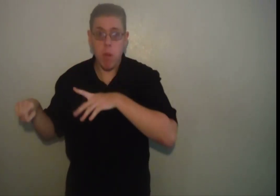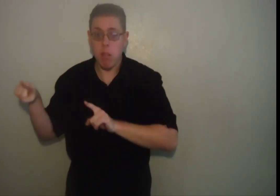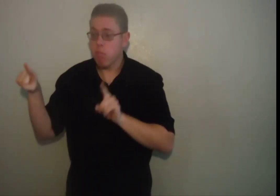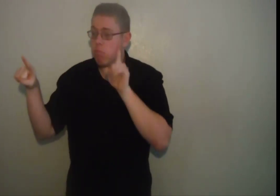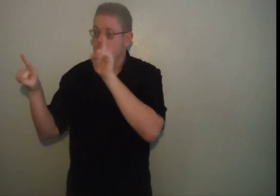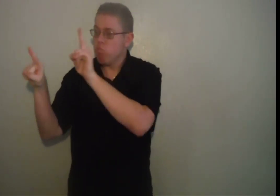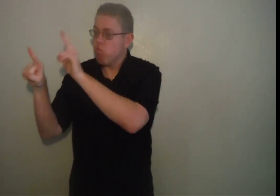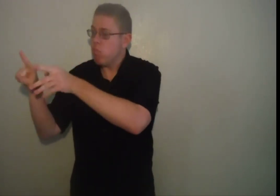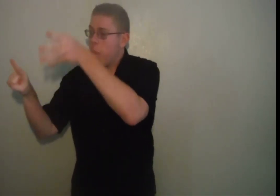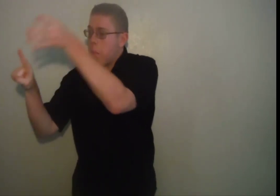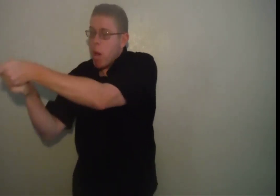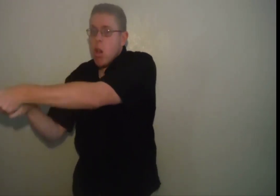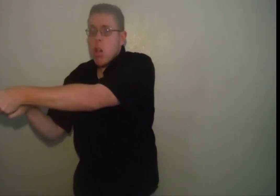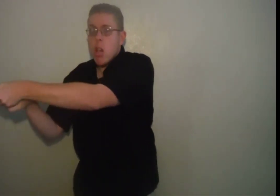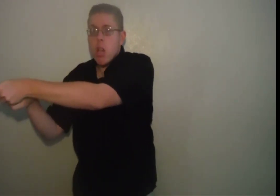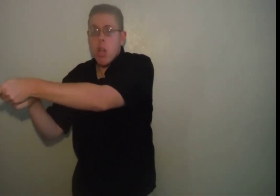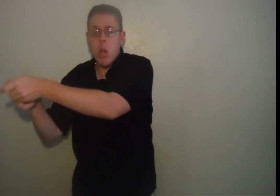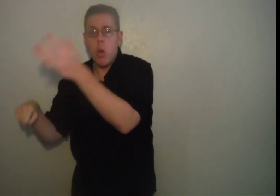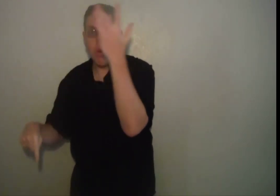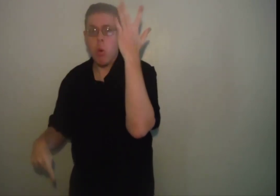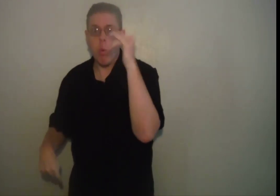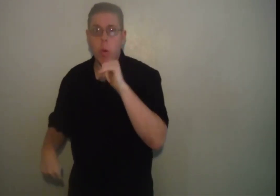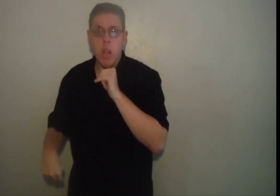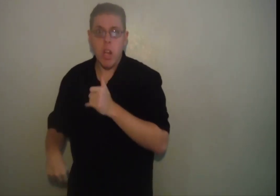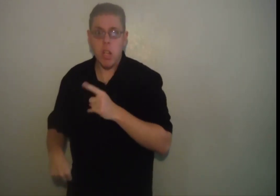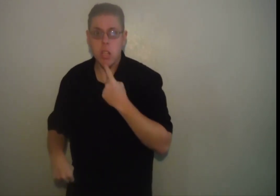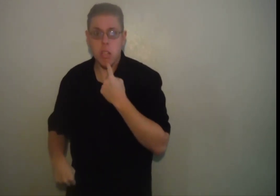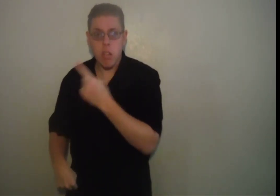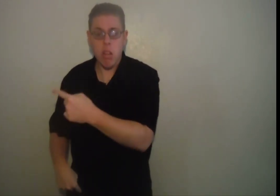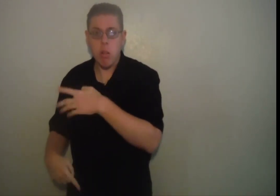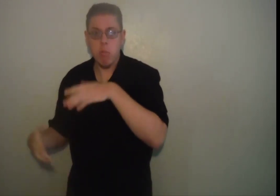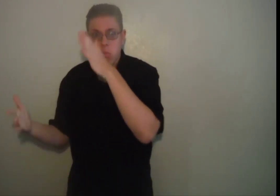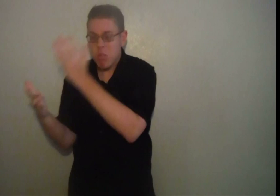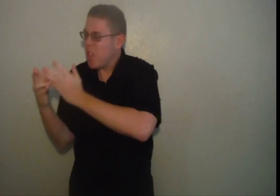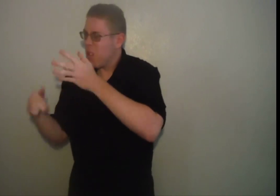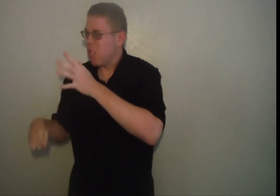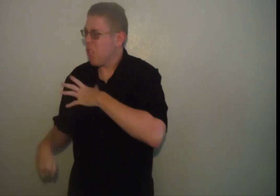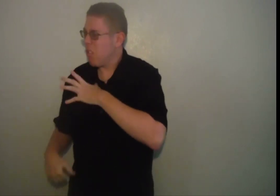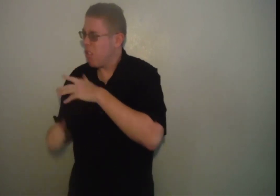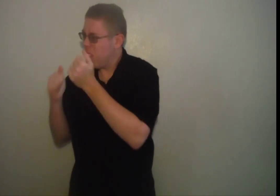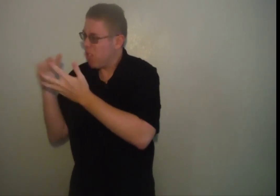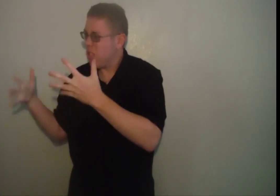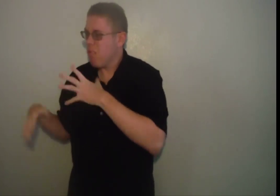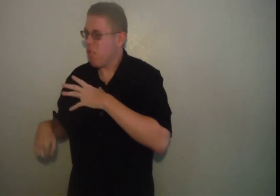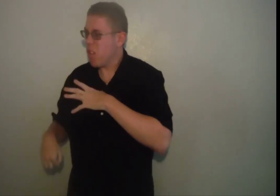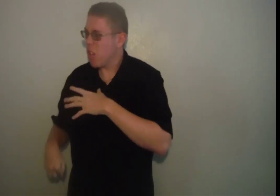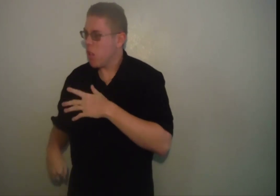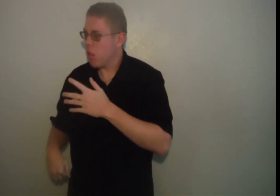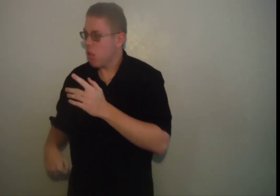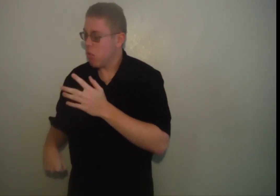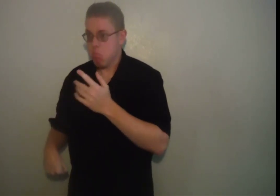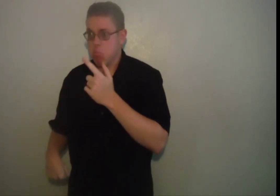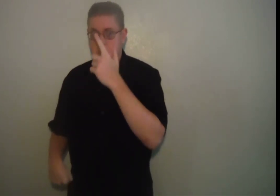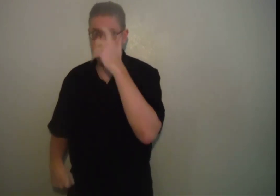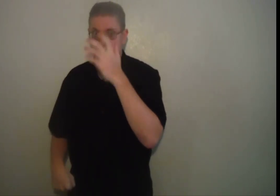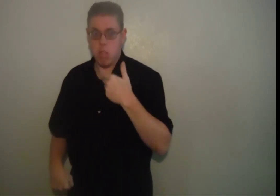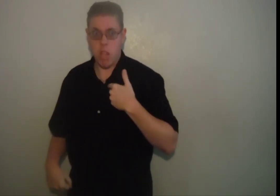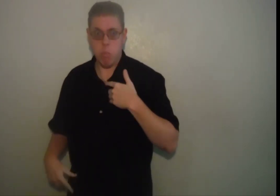When they tackled you why didn’t you say “Stop! Everything’s okay, go ask her, she’s right over there, she’ll tell you.”